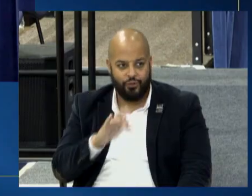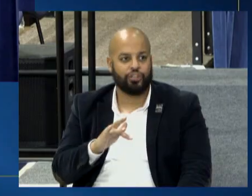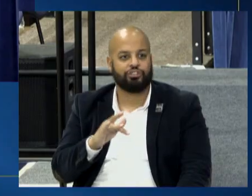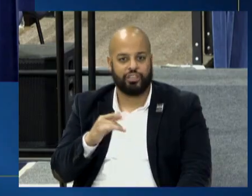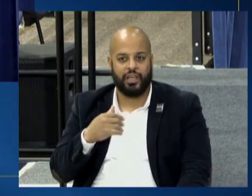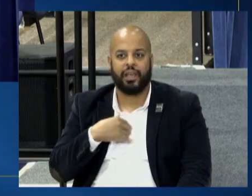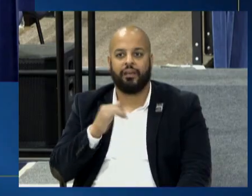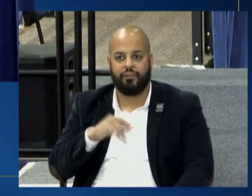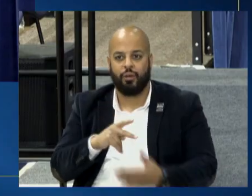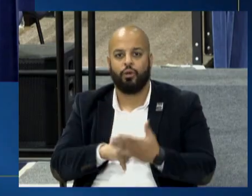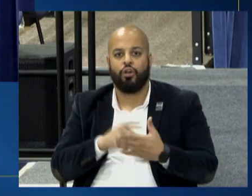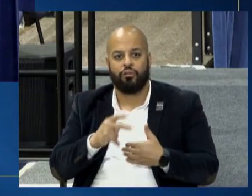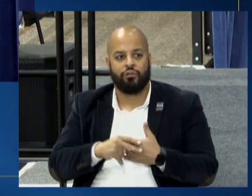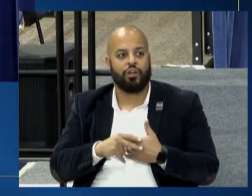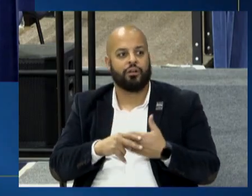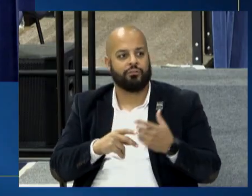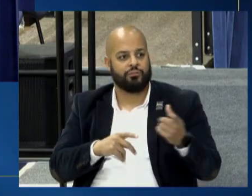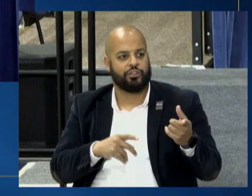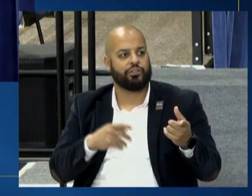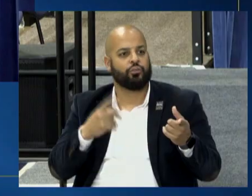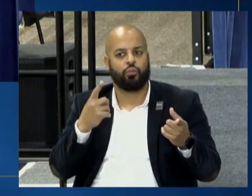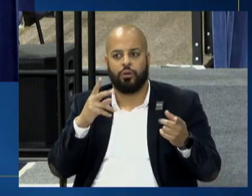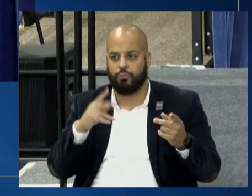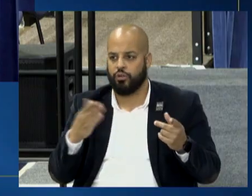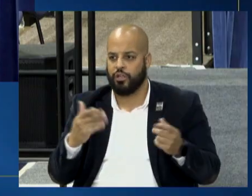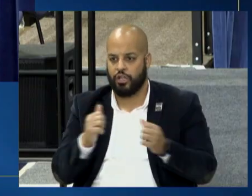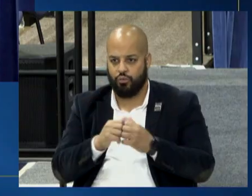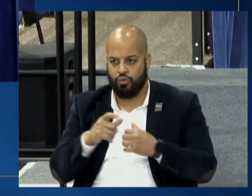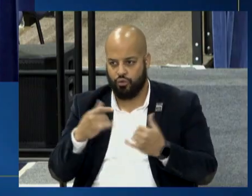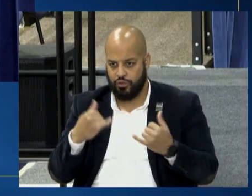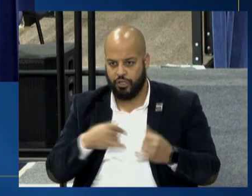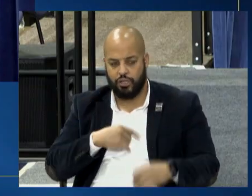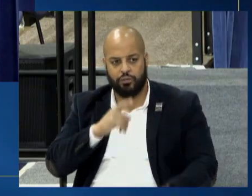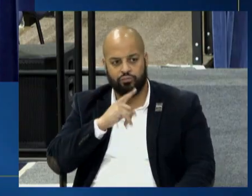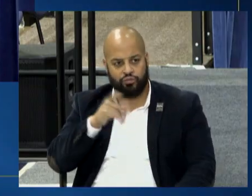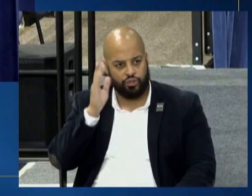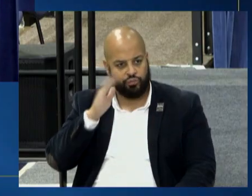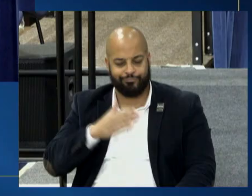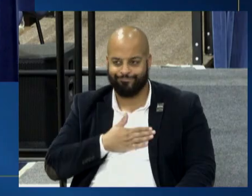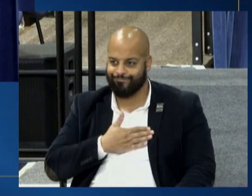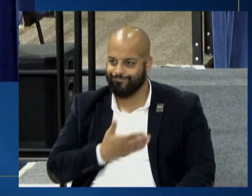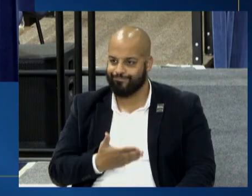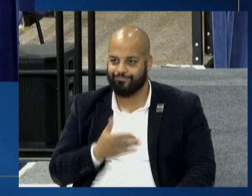is here with you today. And I'm sure she will be more than happy to talk more extensively. She is